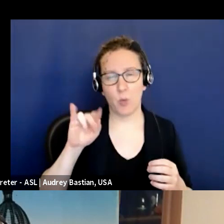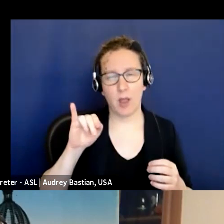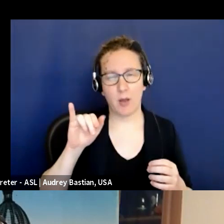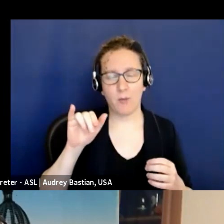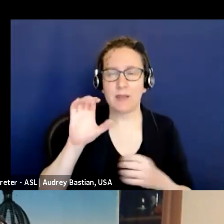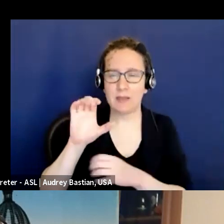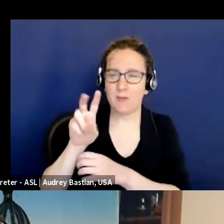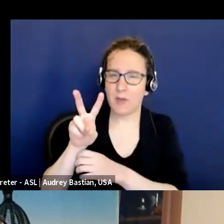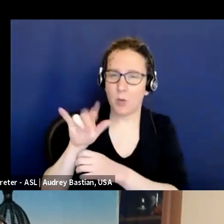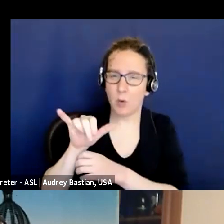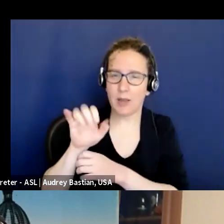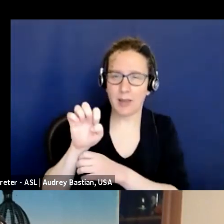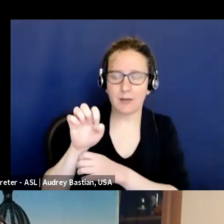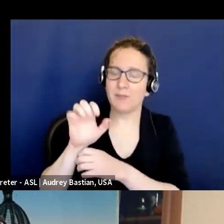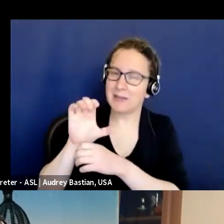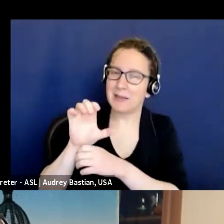Like you are too qualified for this other program.